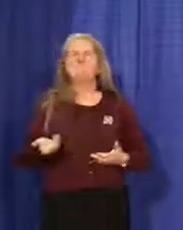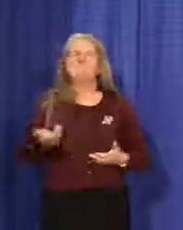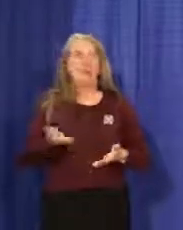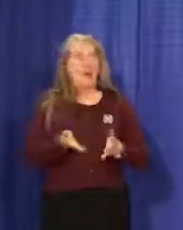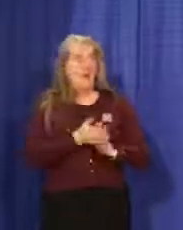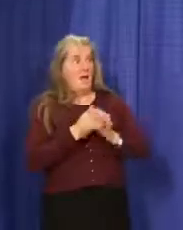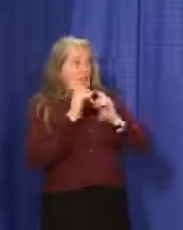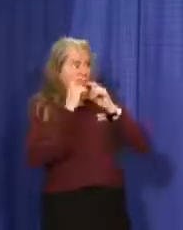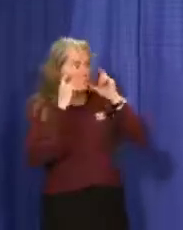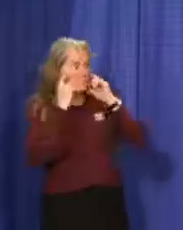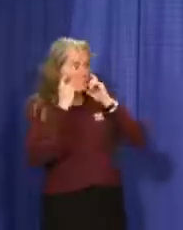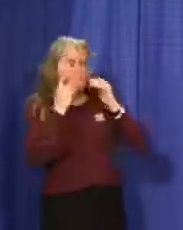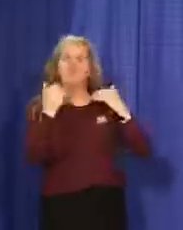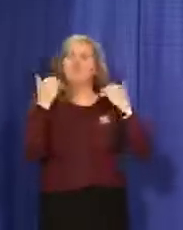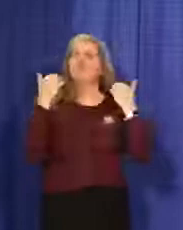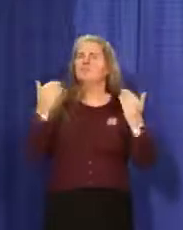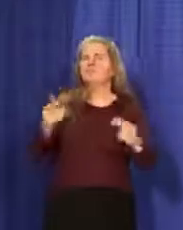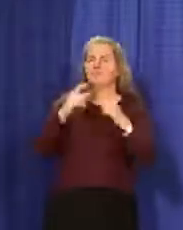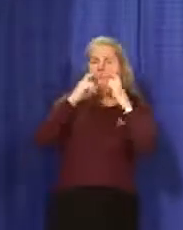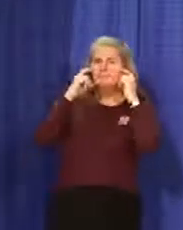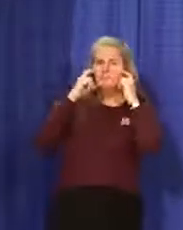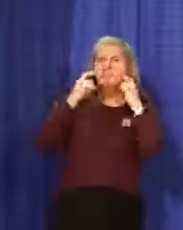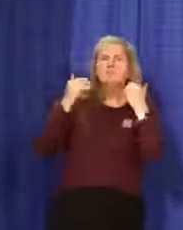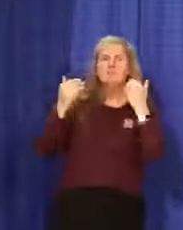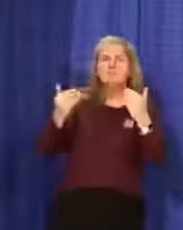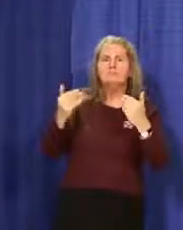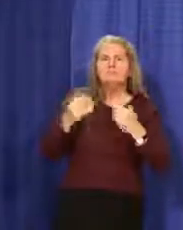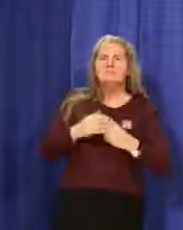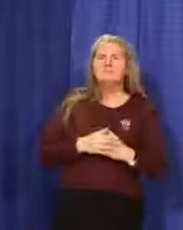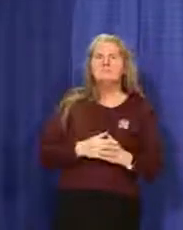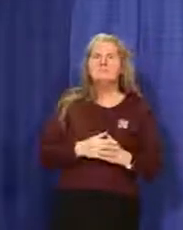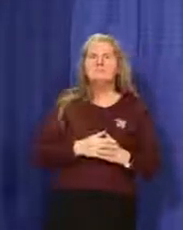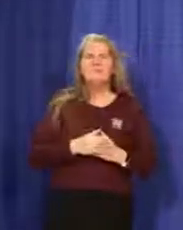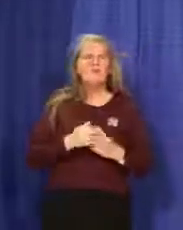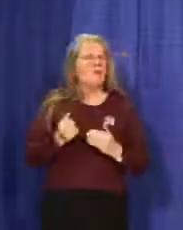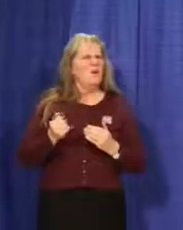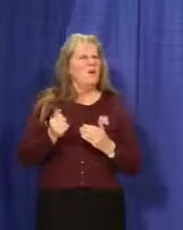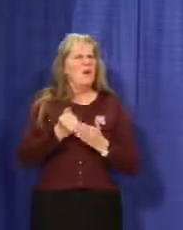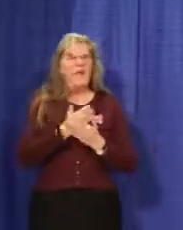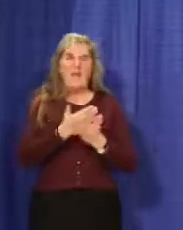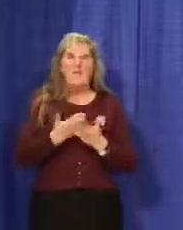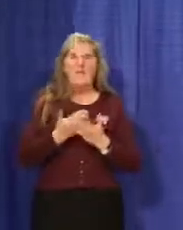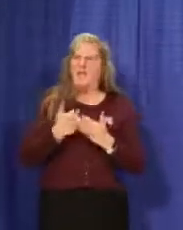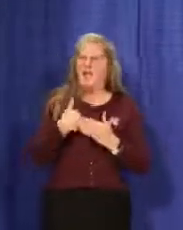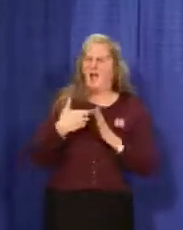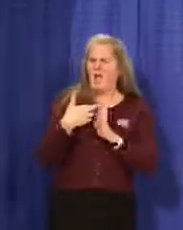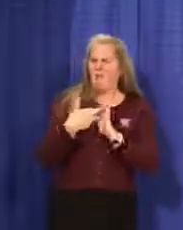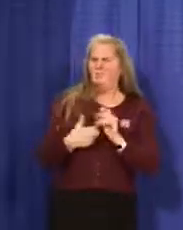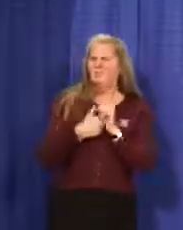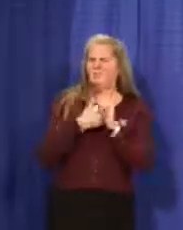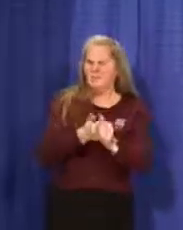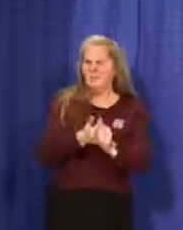asked to wear a mask, that you wear a mask.